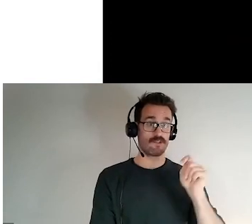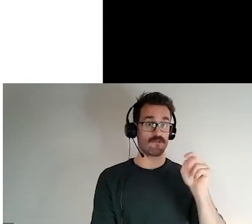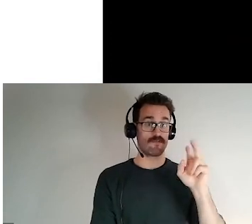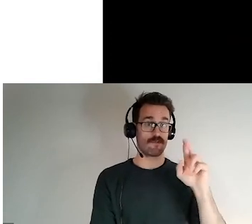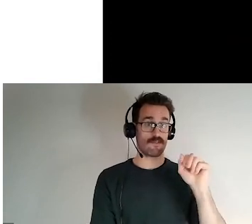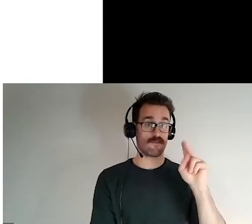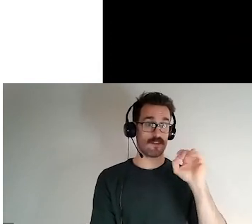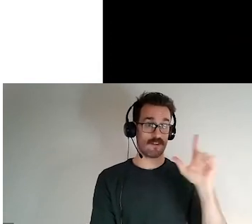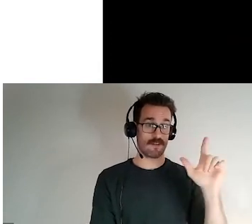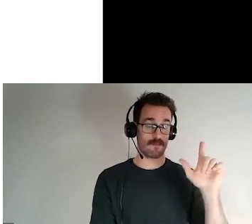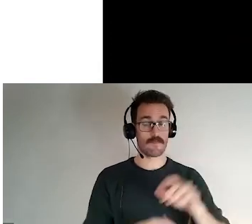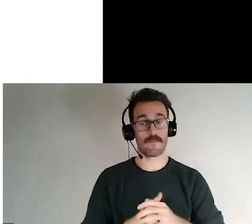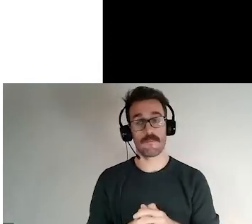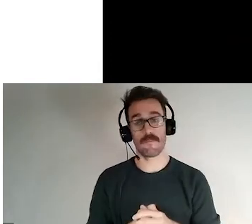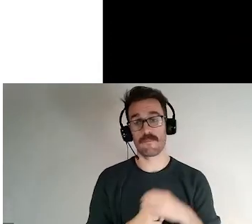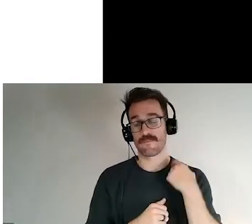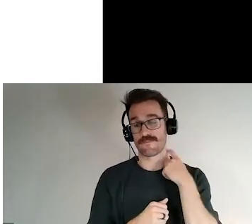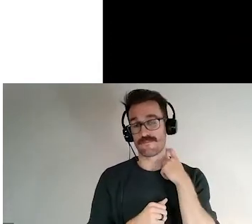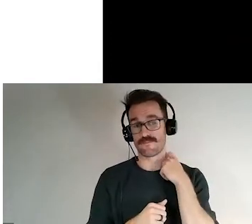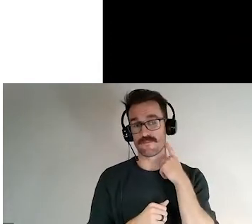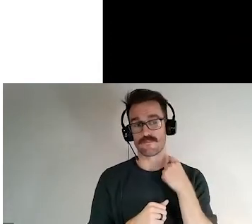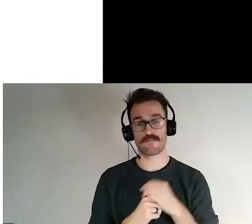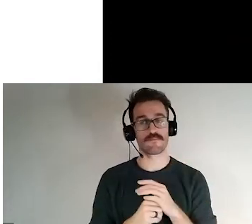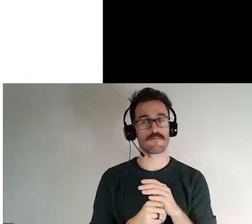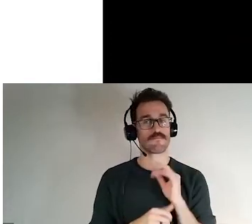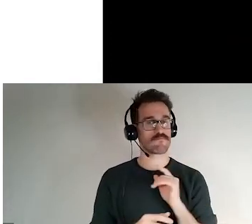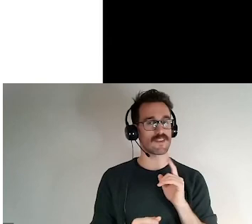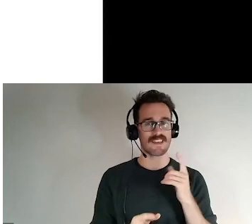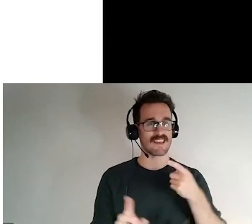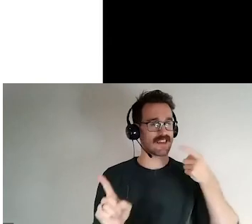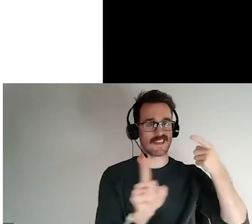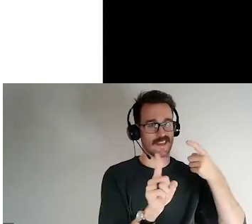The key objectives of our Arthritis and Work Resource Hub include to increase employee